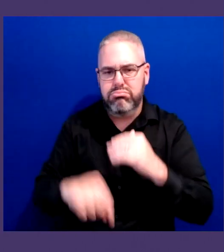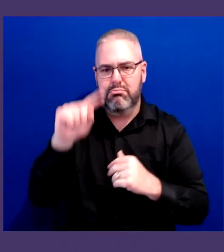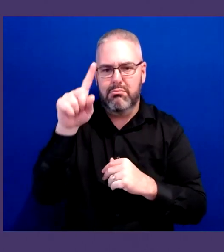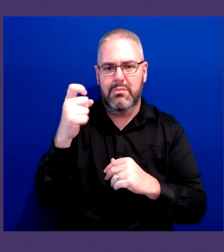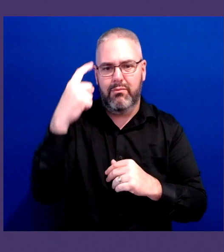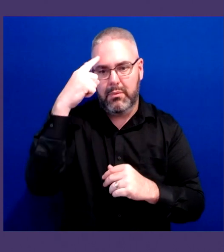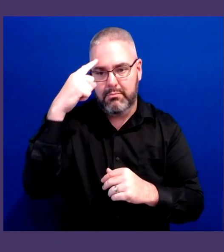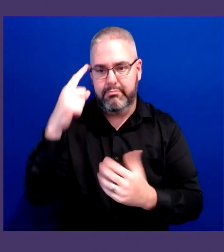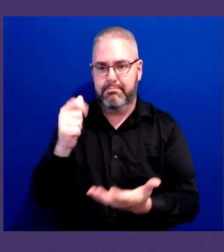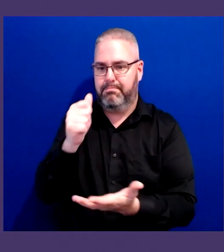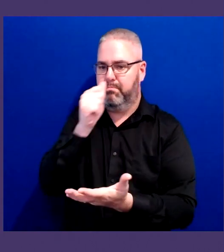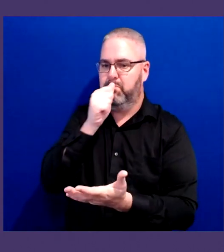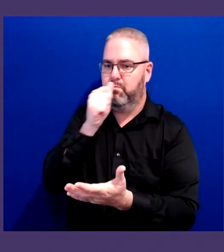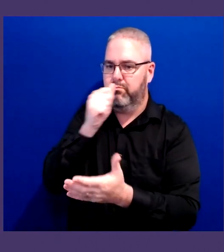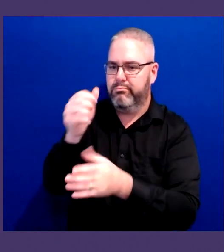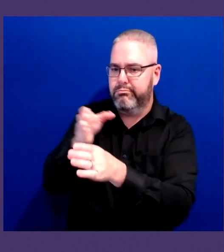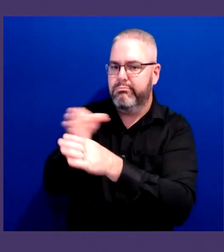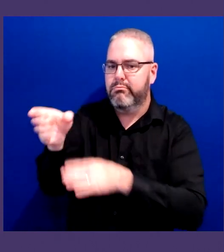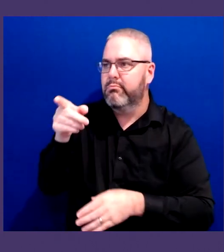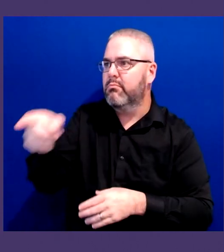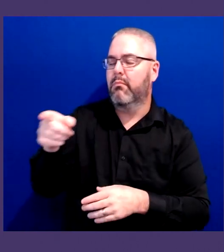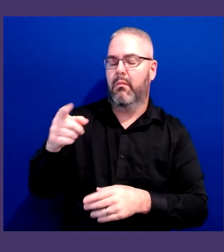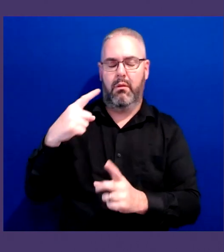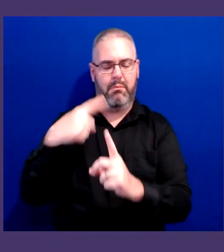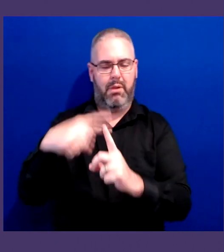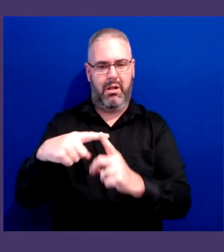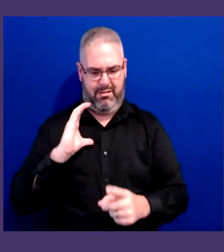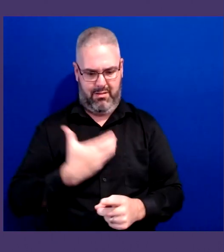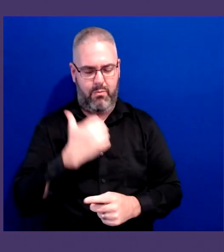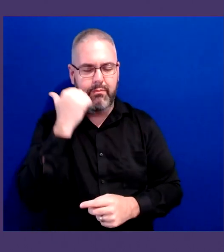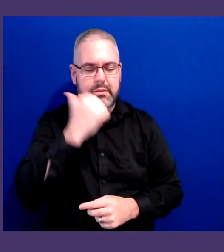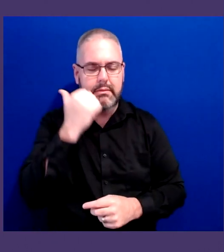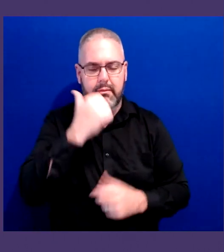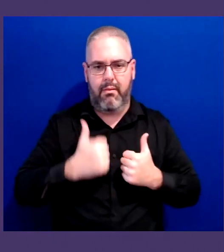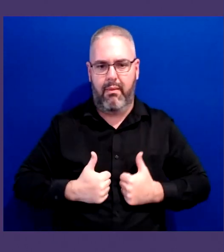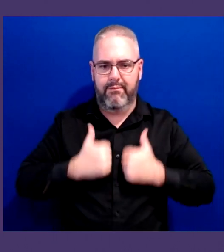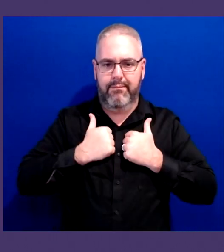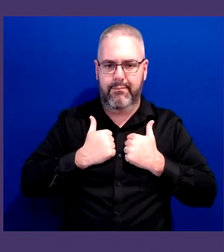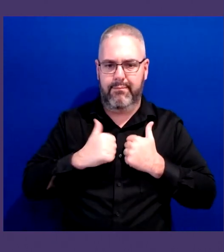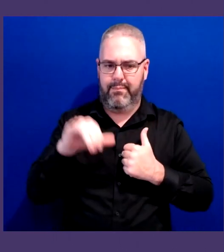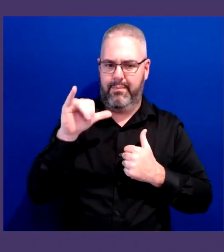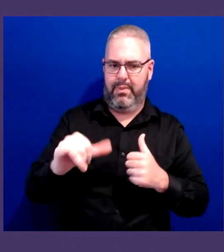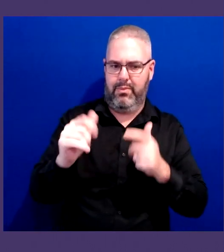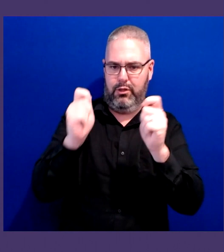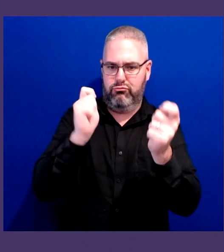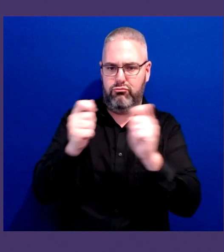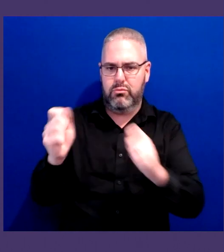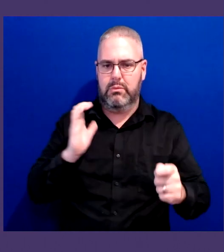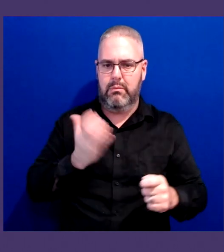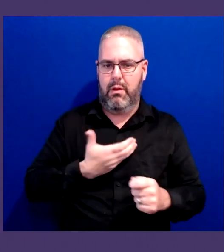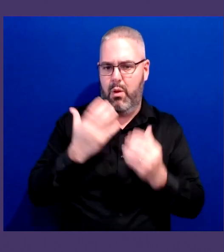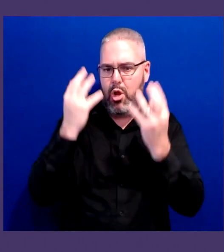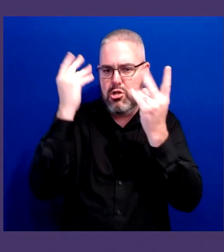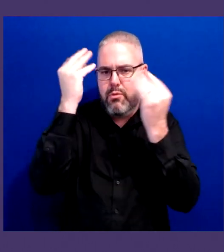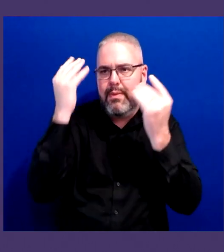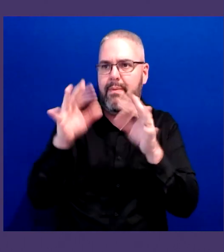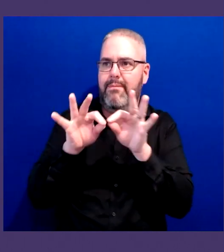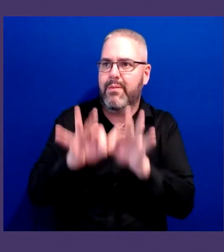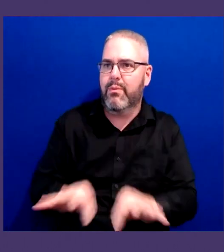and into all of our everyday lives and that change in our thinking about the value of people with disabilities.